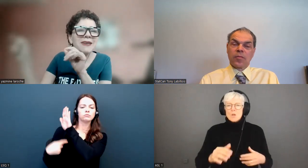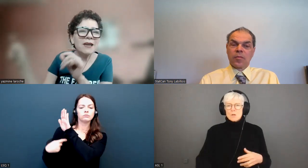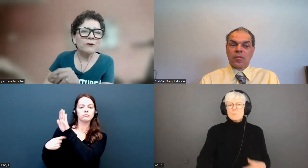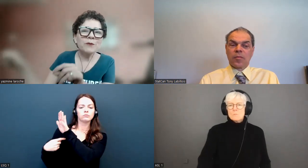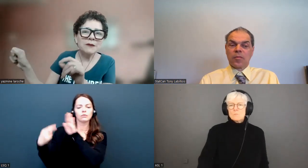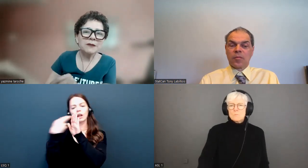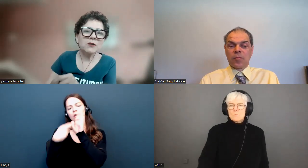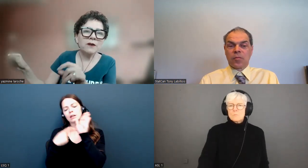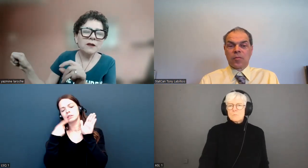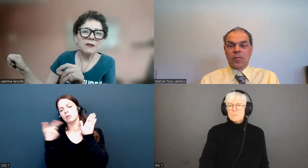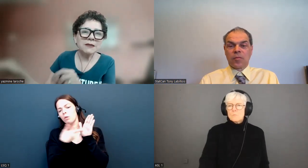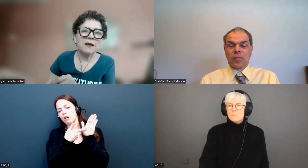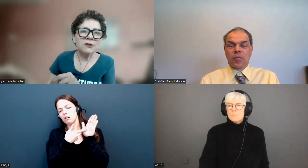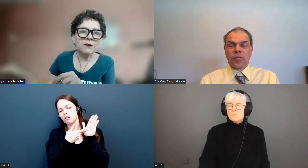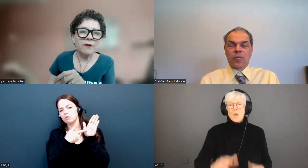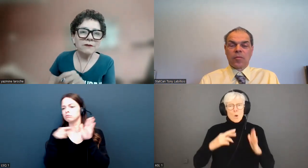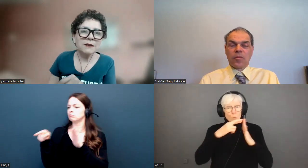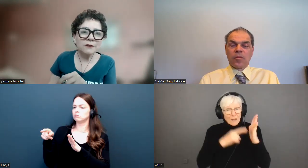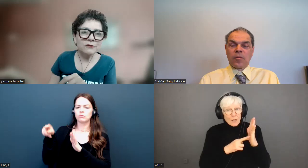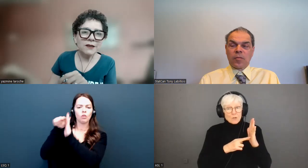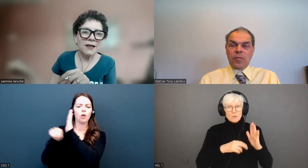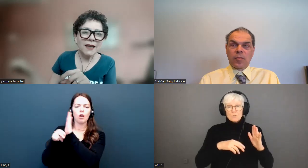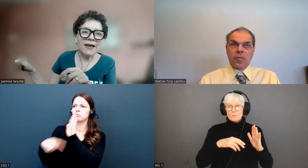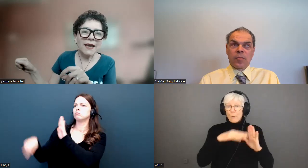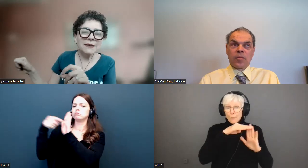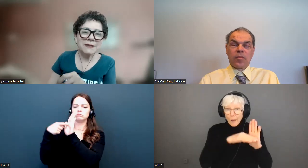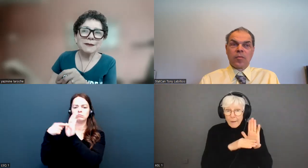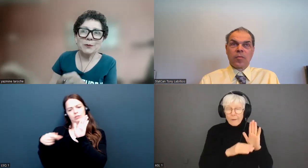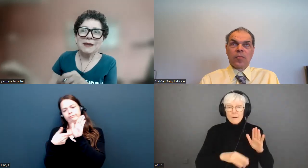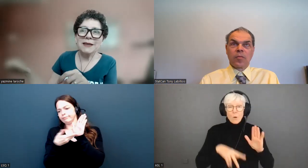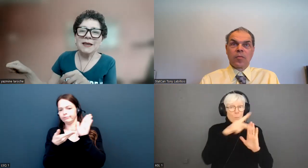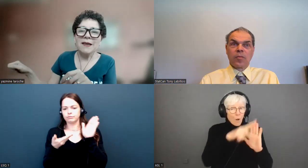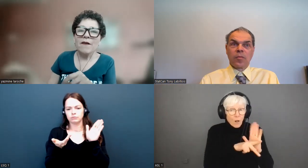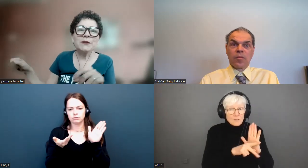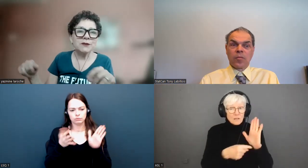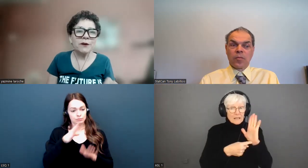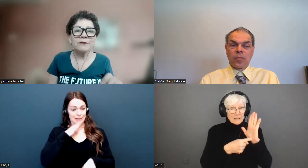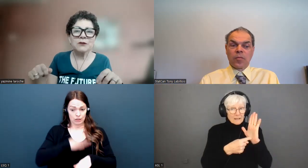never be the start of a discussion around inclusion and accessibility the start should